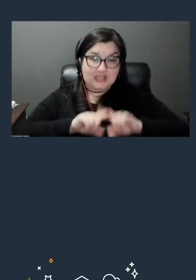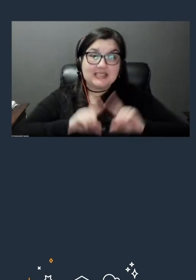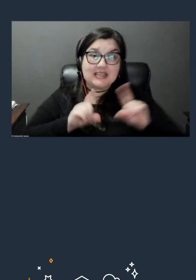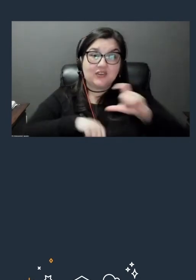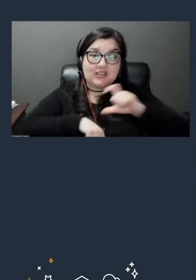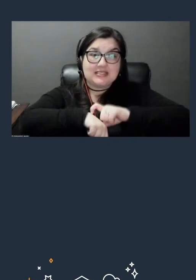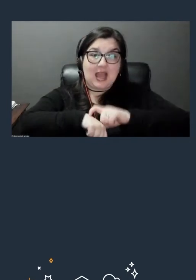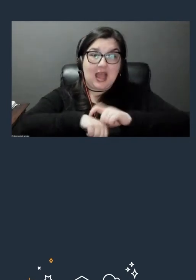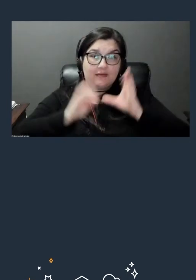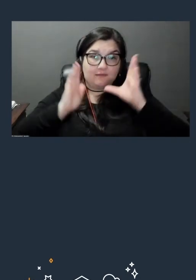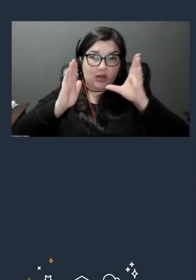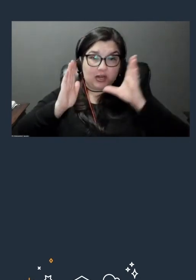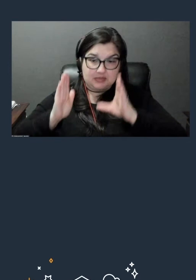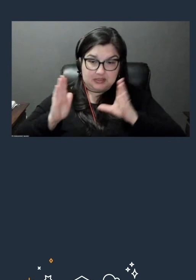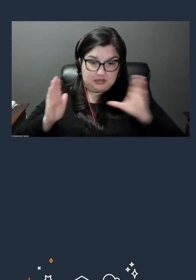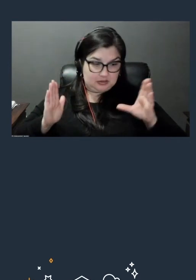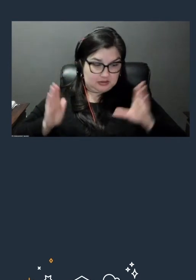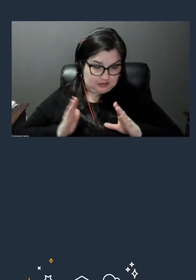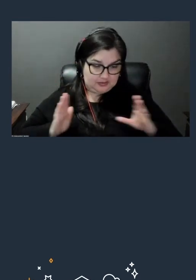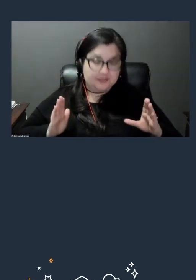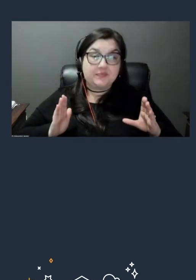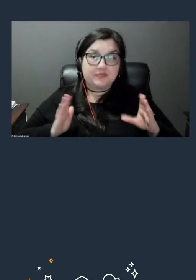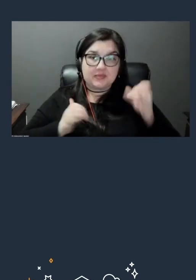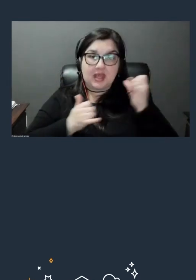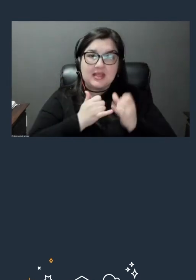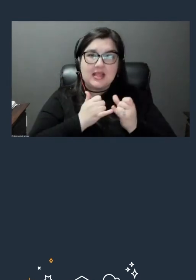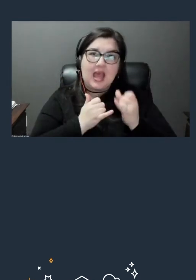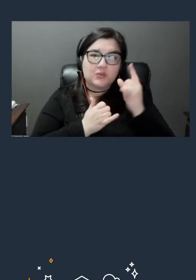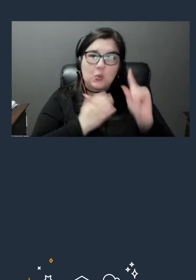So I'm gonna select last one hour and hit refresh.